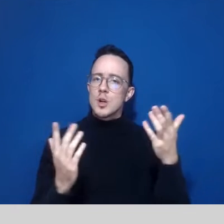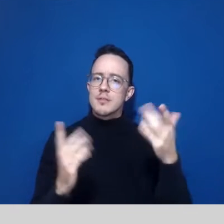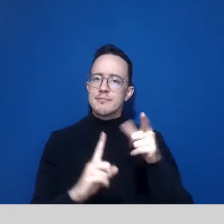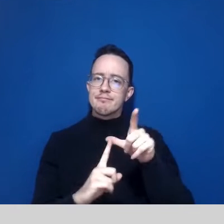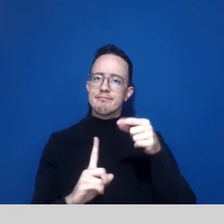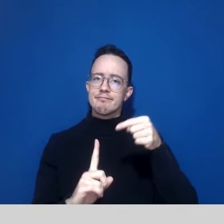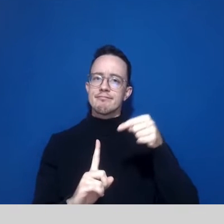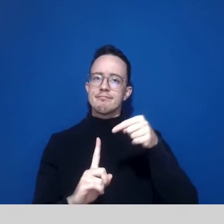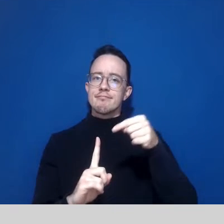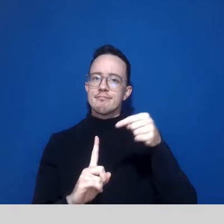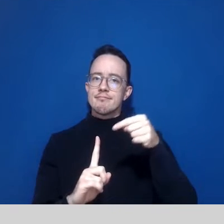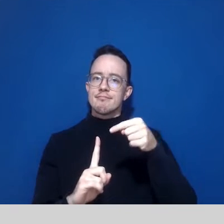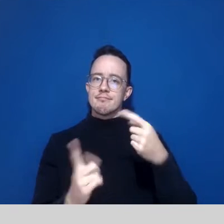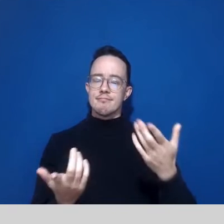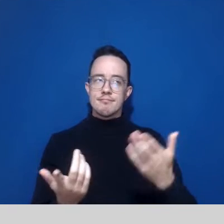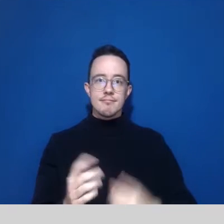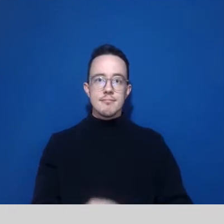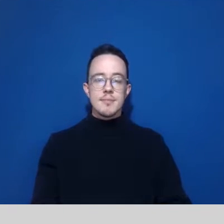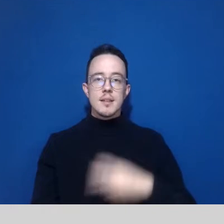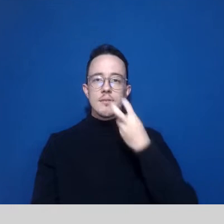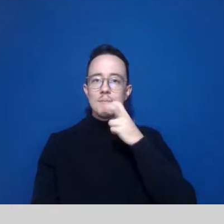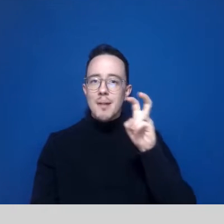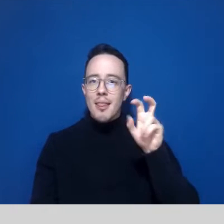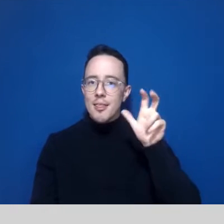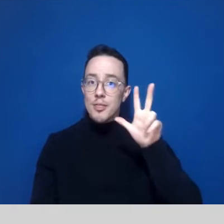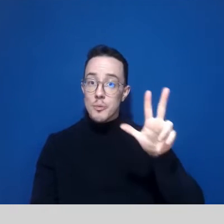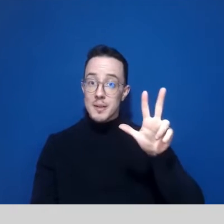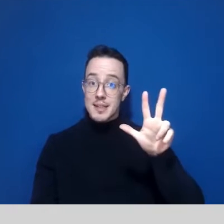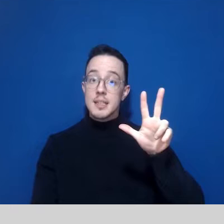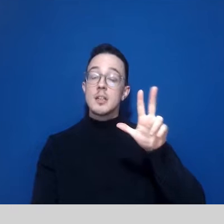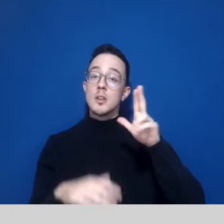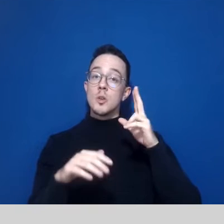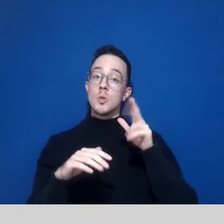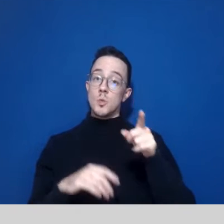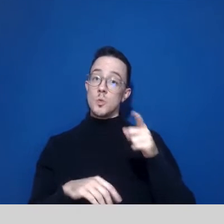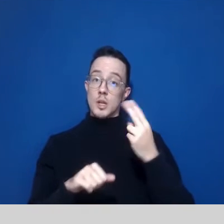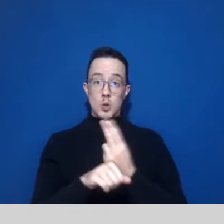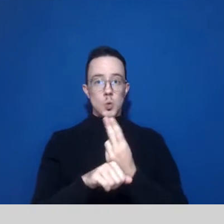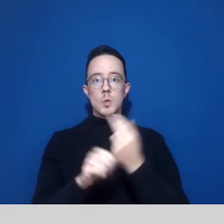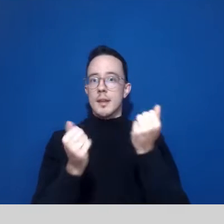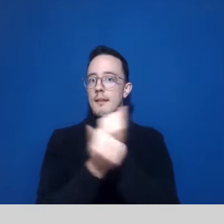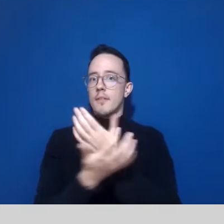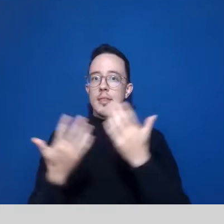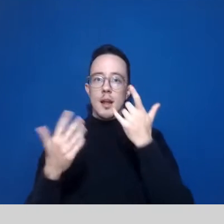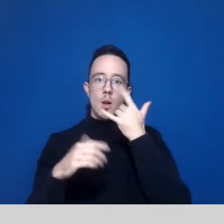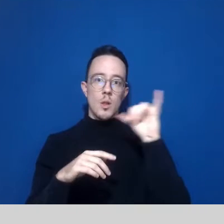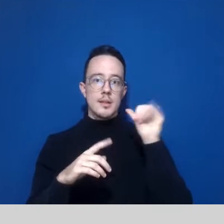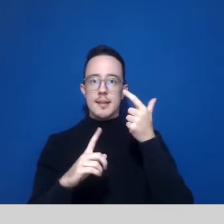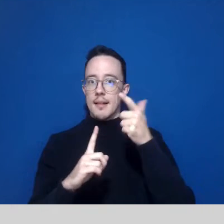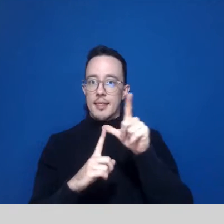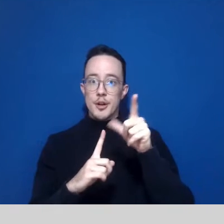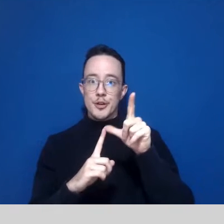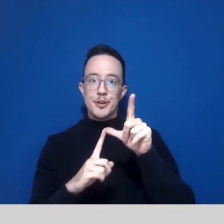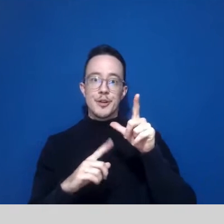So what is a letter? A letter in Python 3, you can just use everything